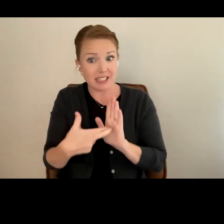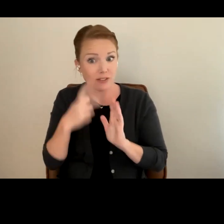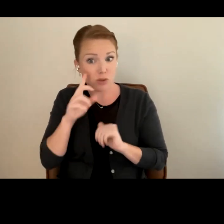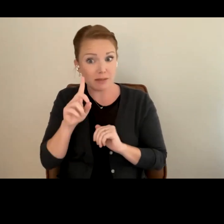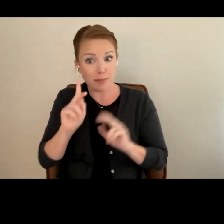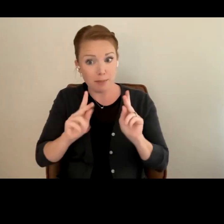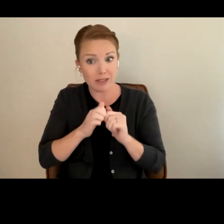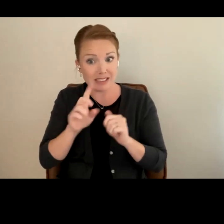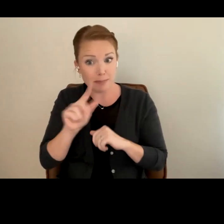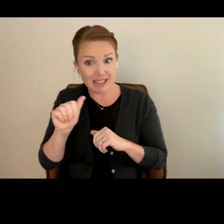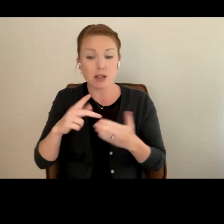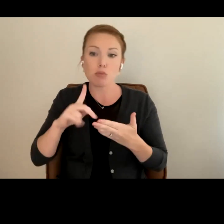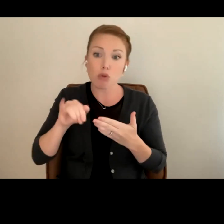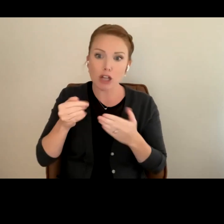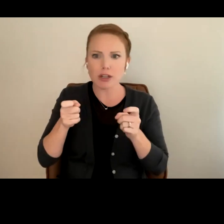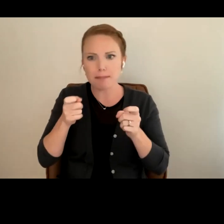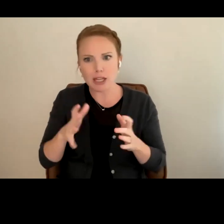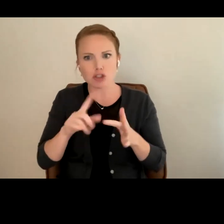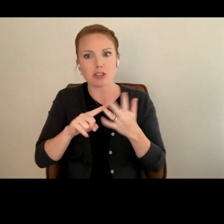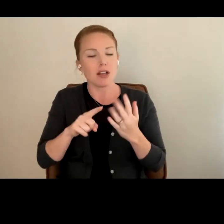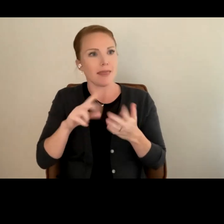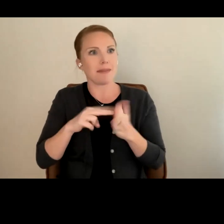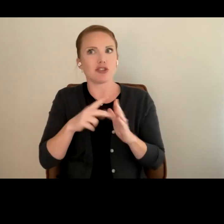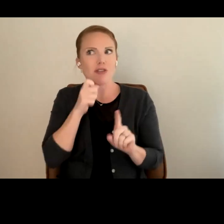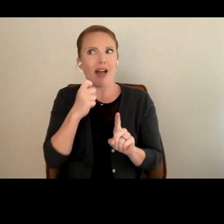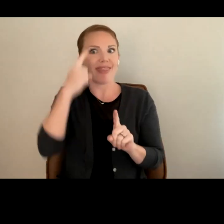Which means that they aren't considering accessibility due to the fact they don't have lived